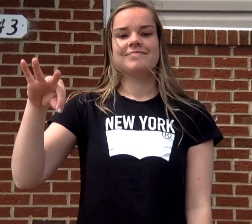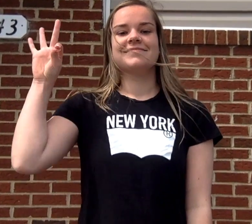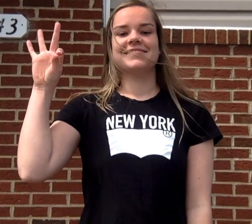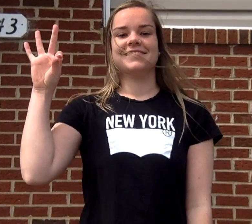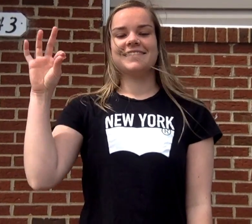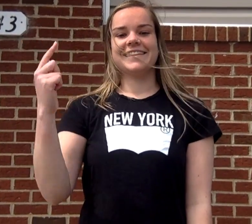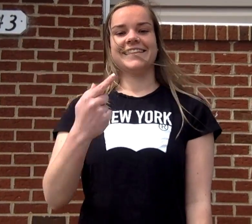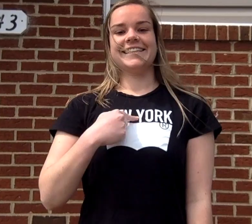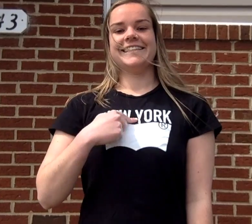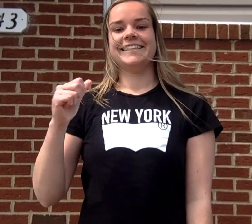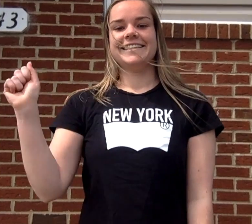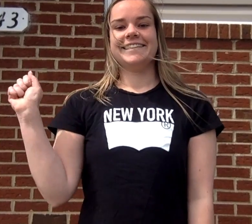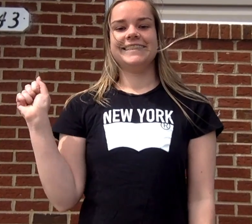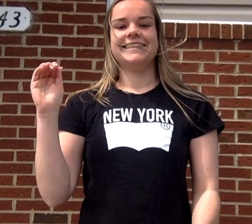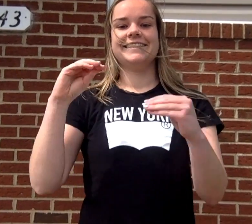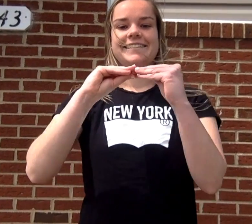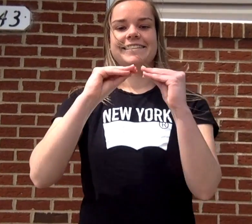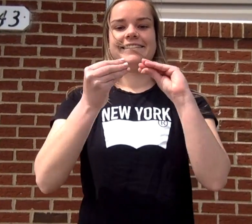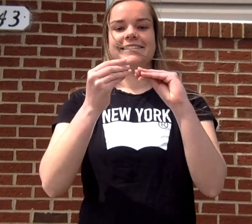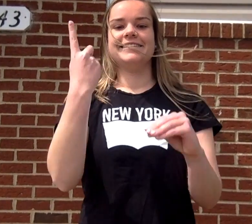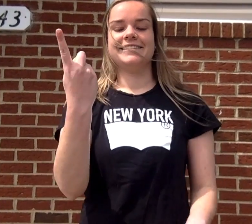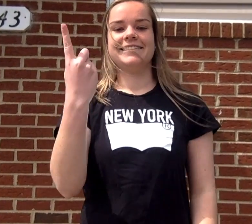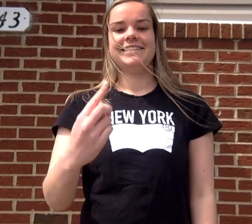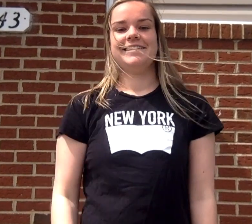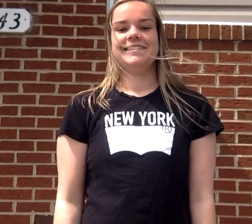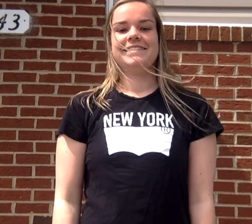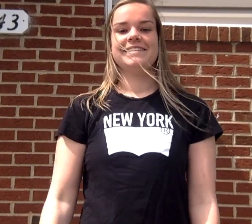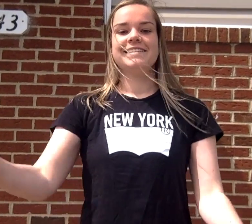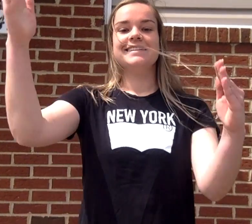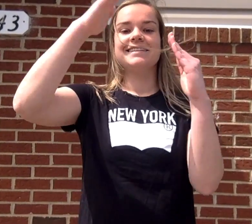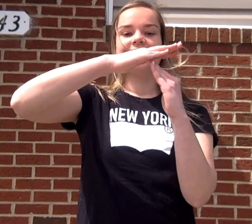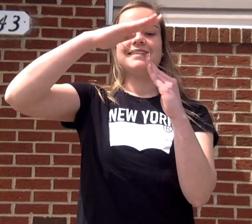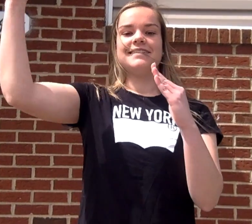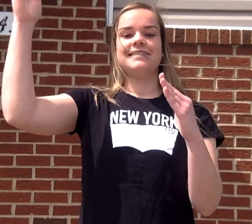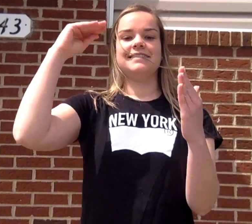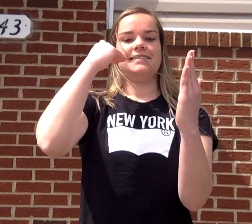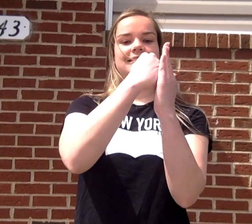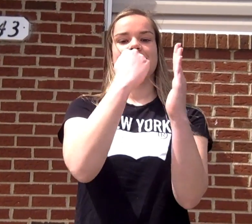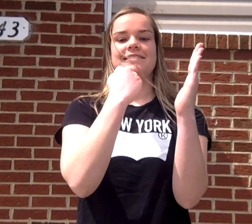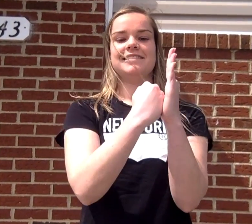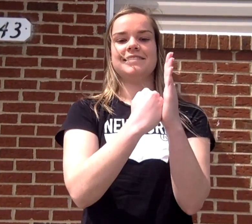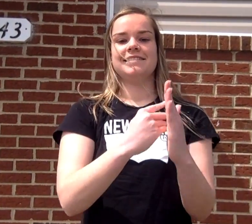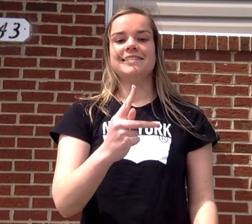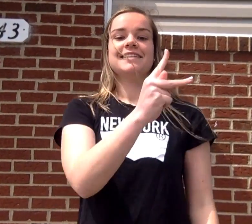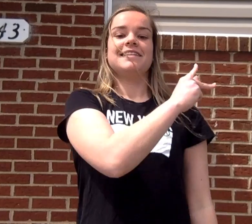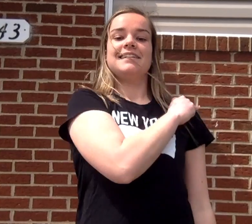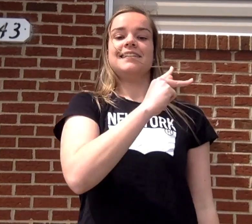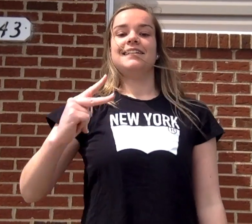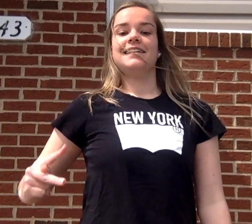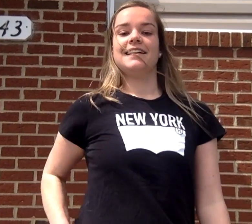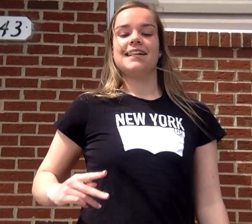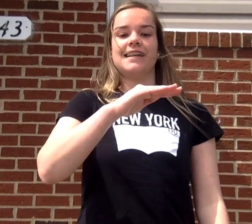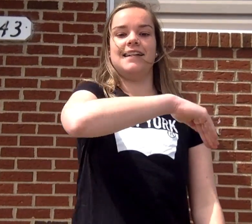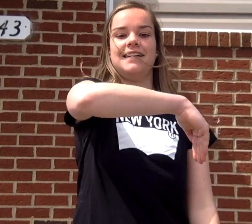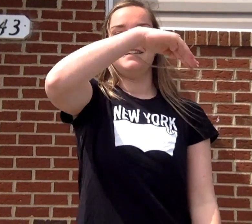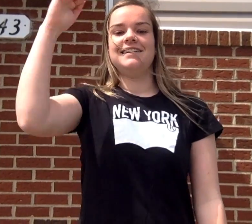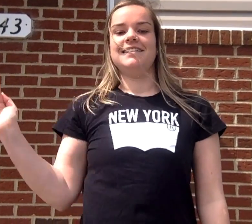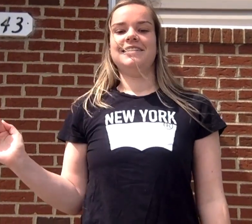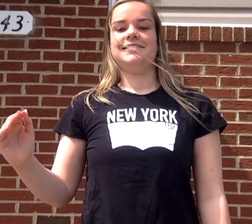And find I'm a number one, top of the list King of the hill,